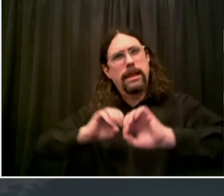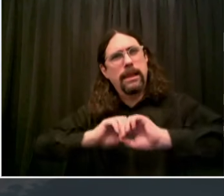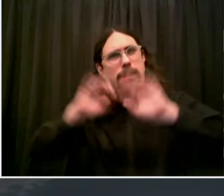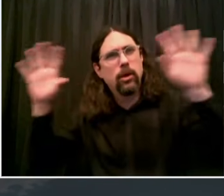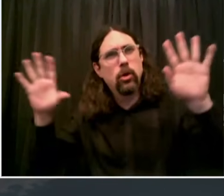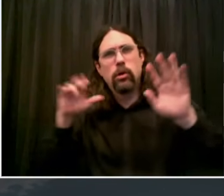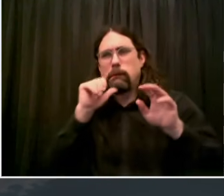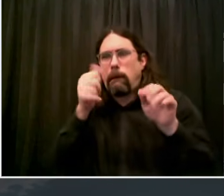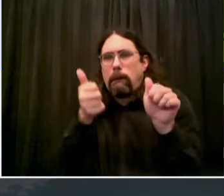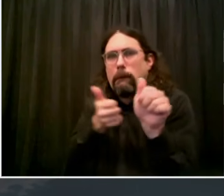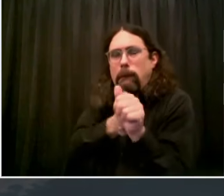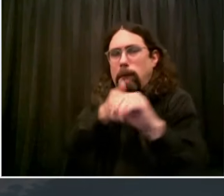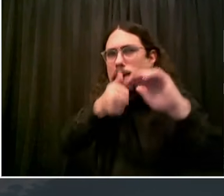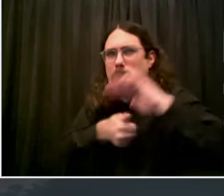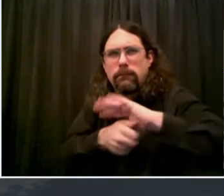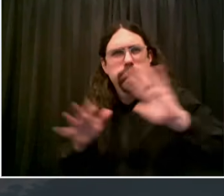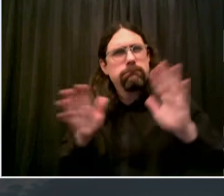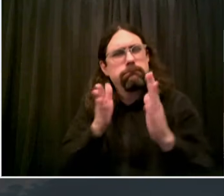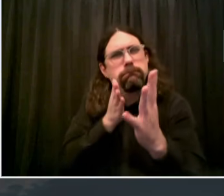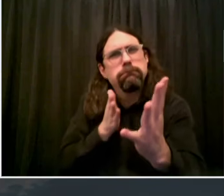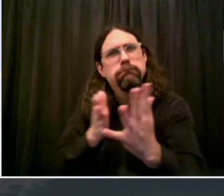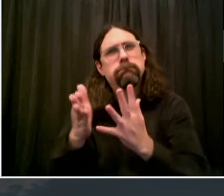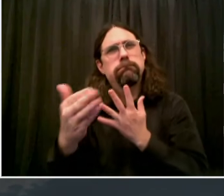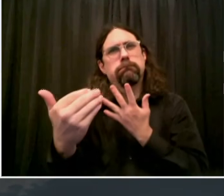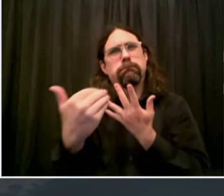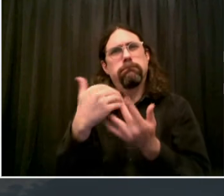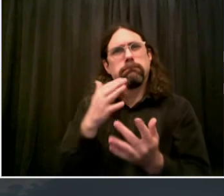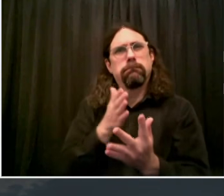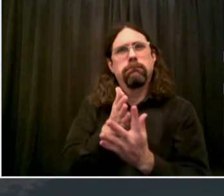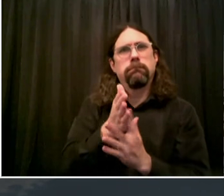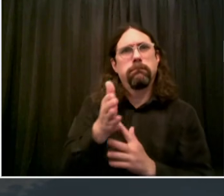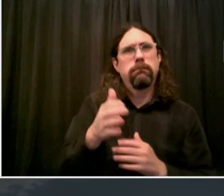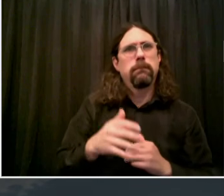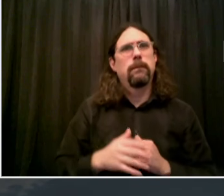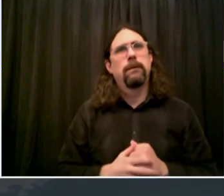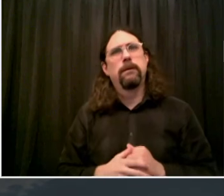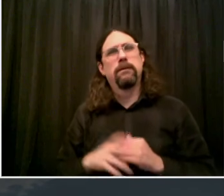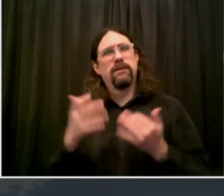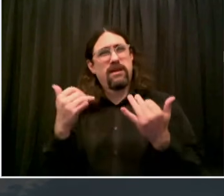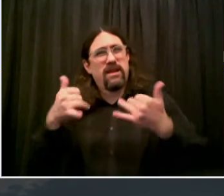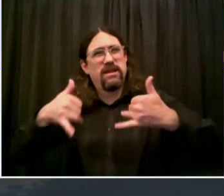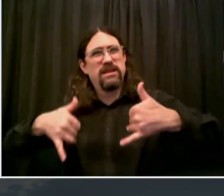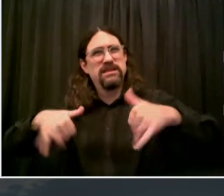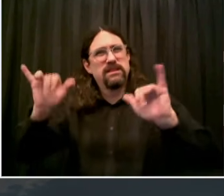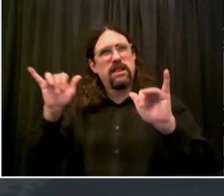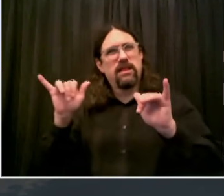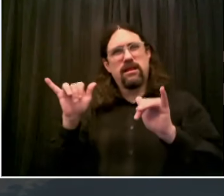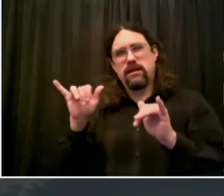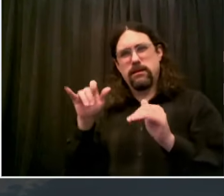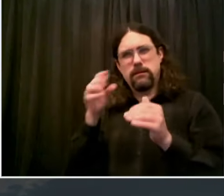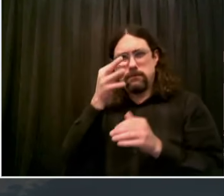THANK GOD, A SMALL NUMBER OF CASES, BUT IF WE CONTINUE TO SEE EVIDENCE OF DISPARITY, WE HAVE TO CONTINUE